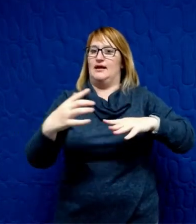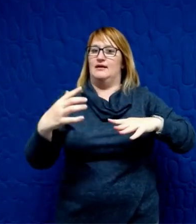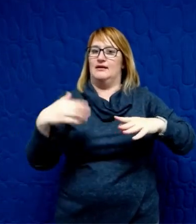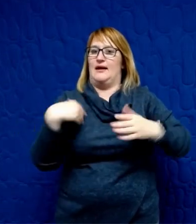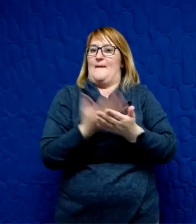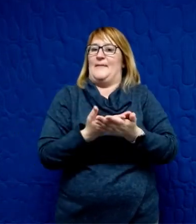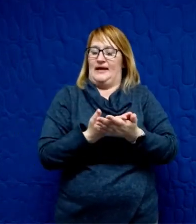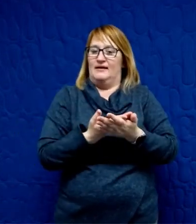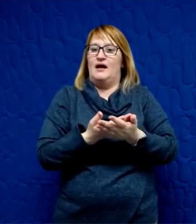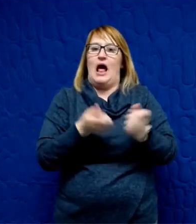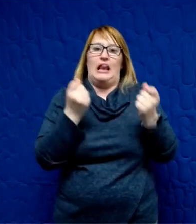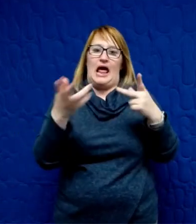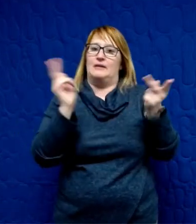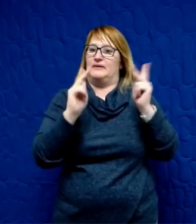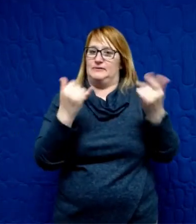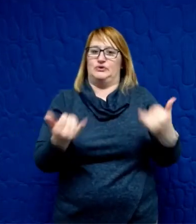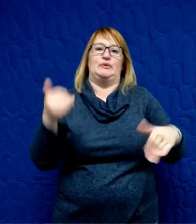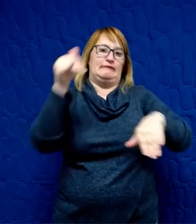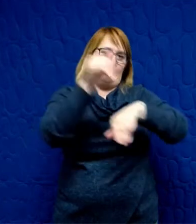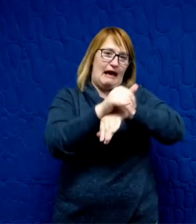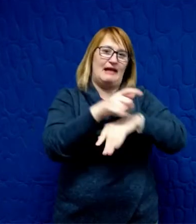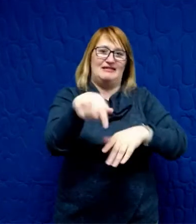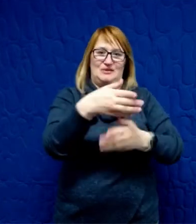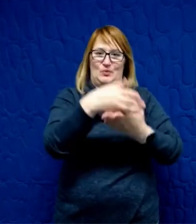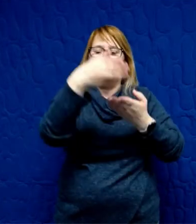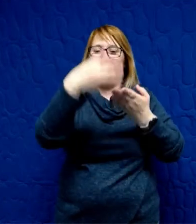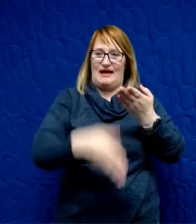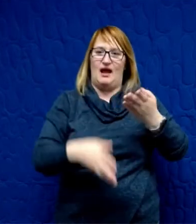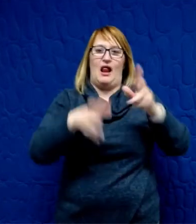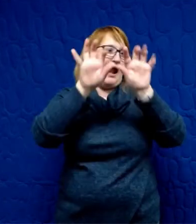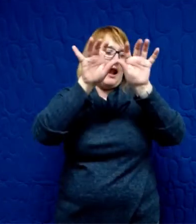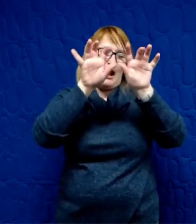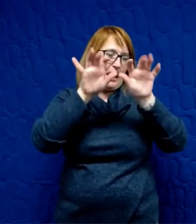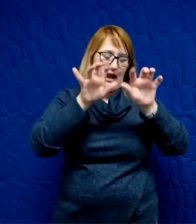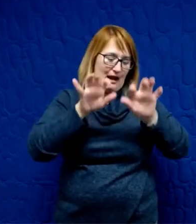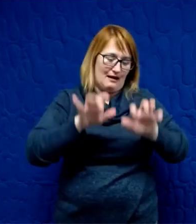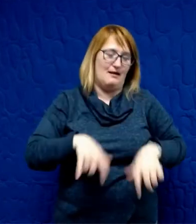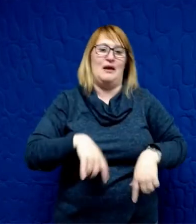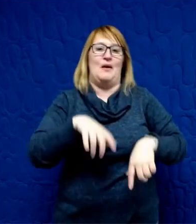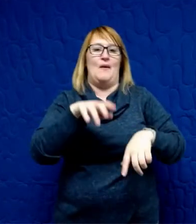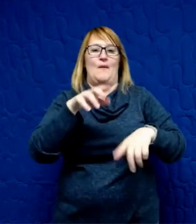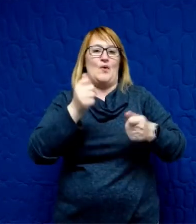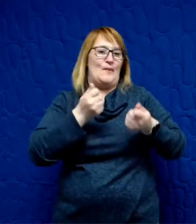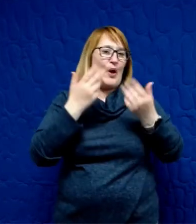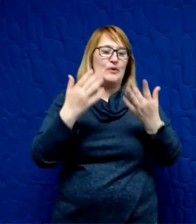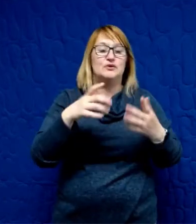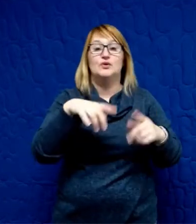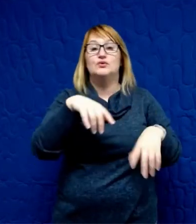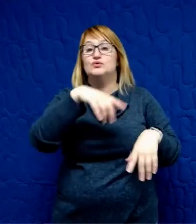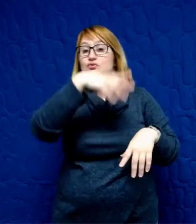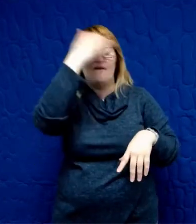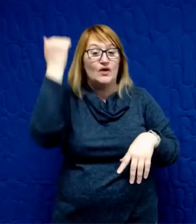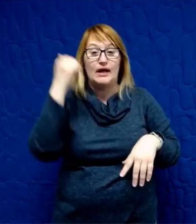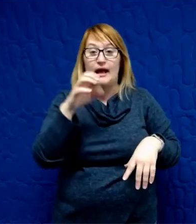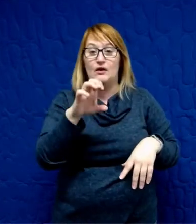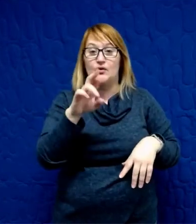will be out there tonight and this weekend putting in their OCALI Pass updating their credentials - don't forget you can go ahead and do that today right